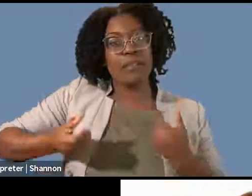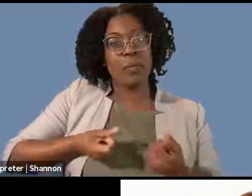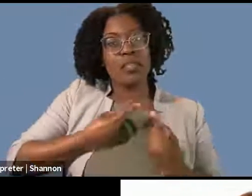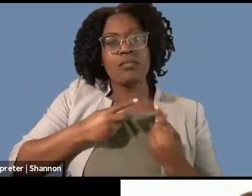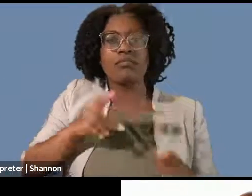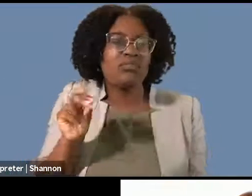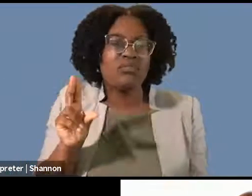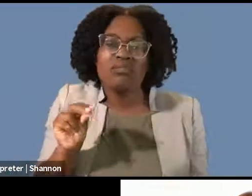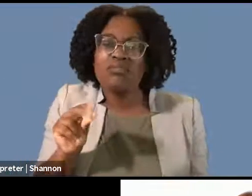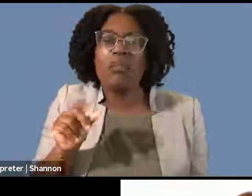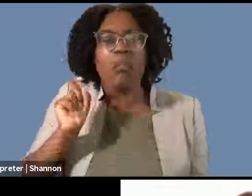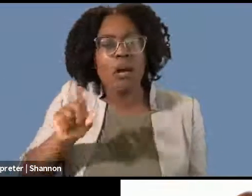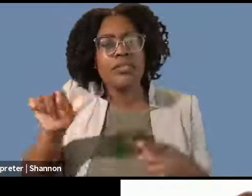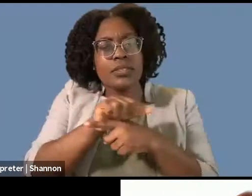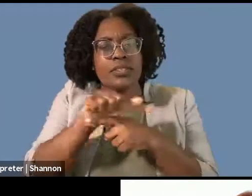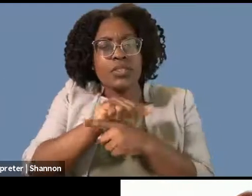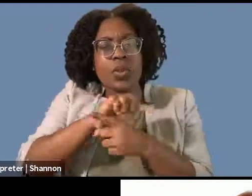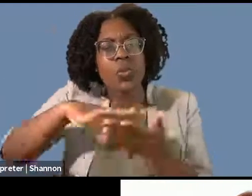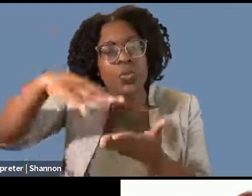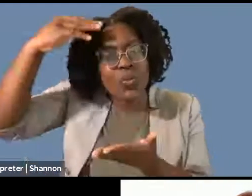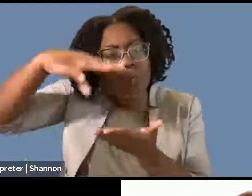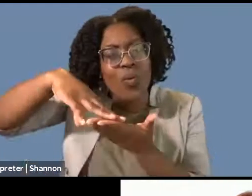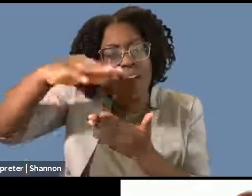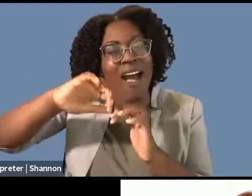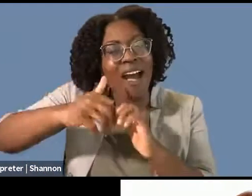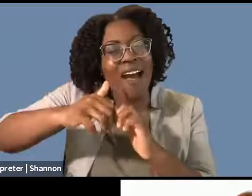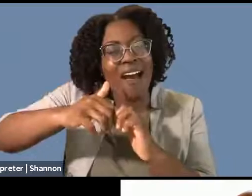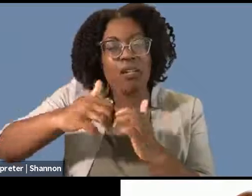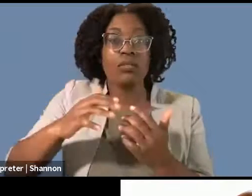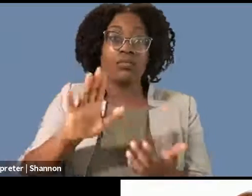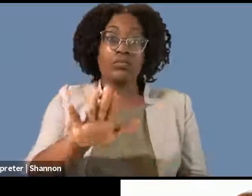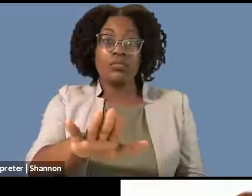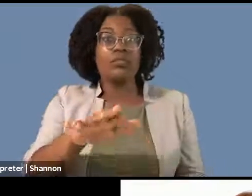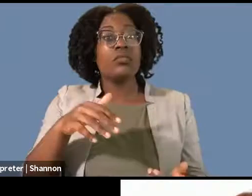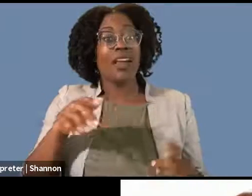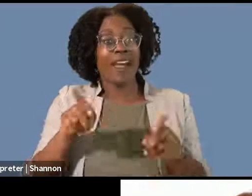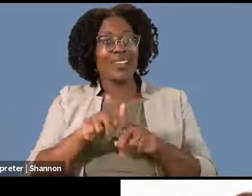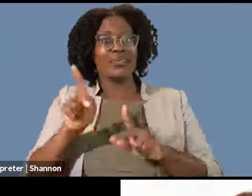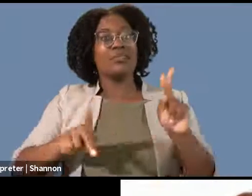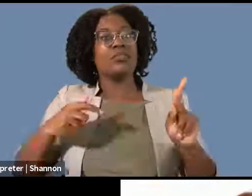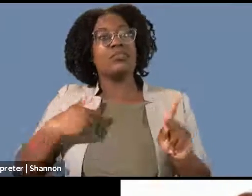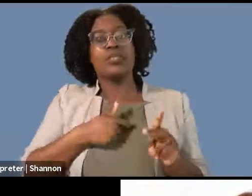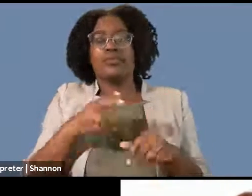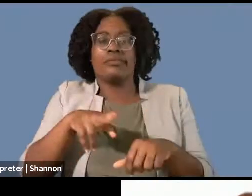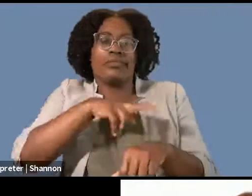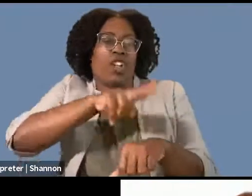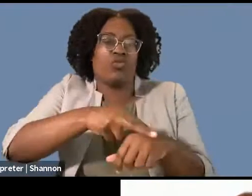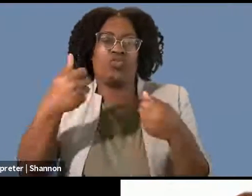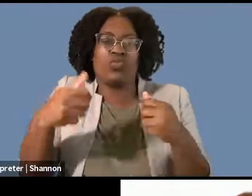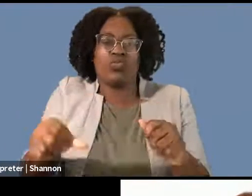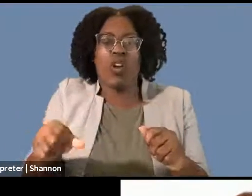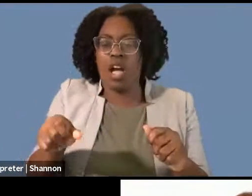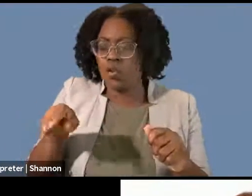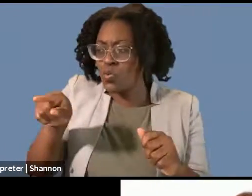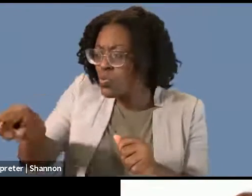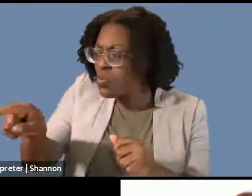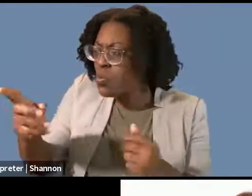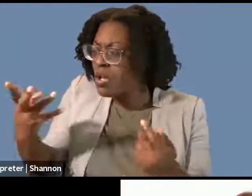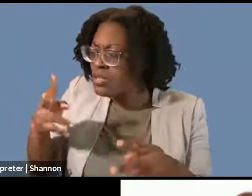natural inclination to put people in categories and divide people. We have to be intentional